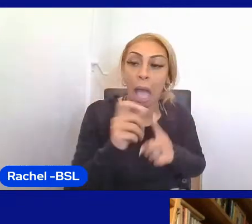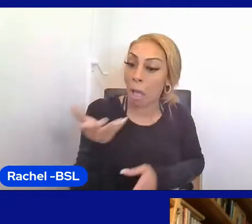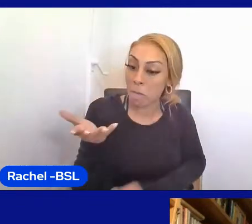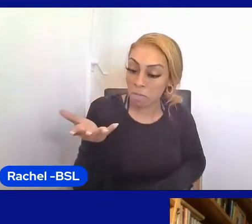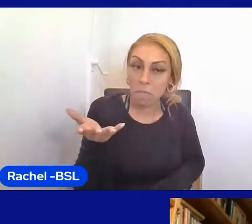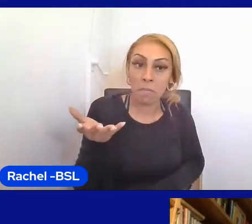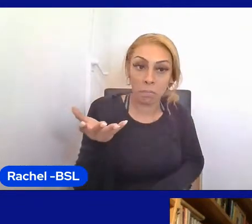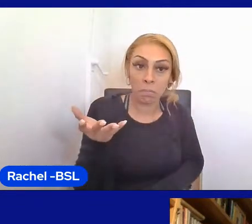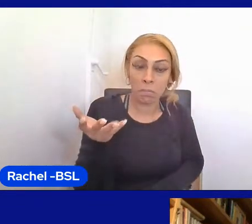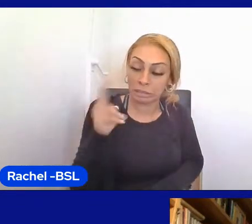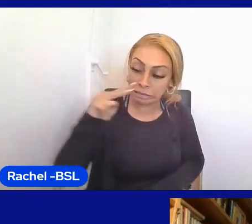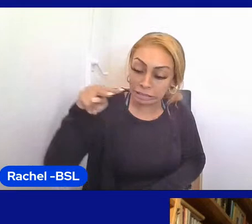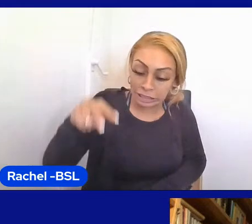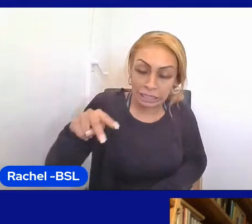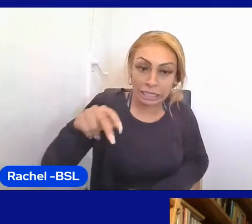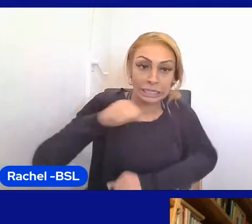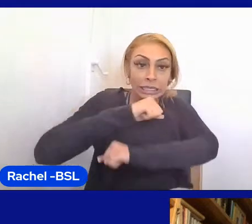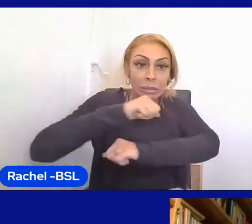digital second wives and other lives.